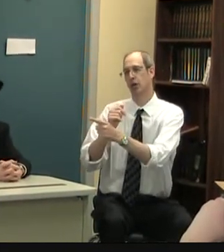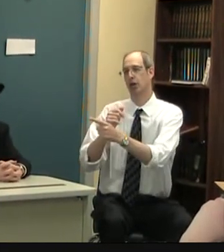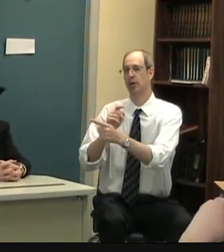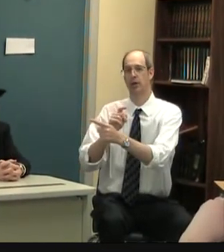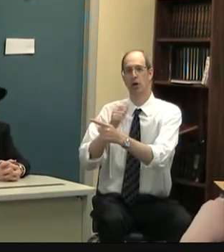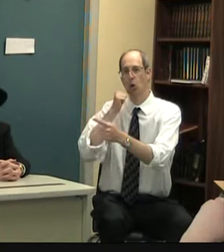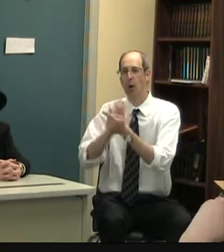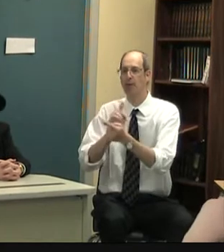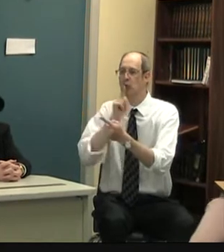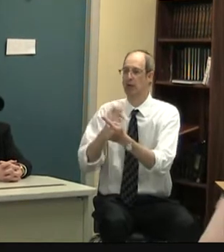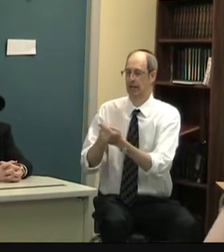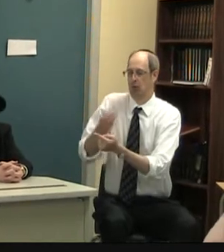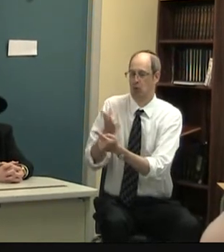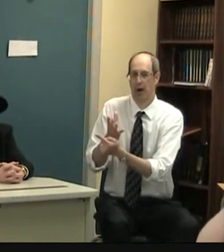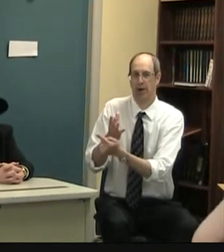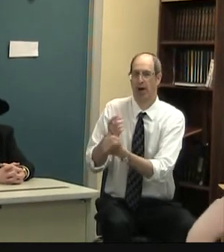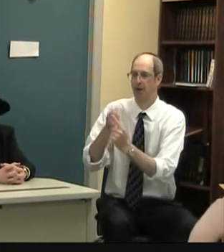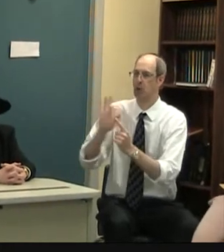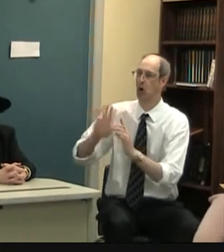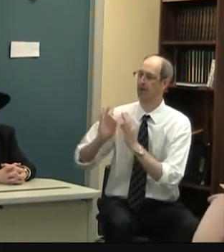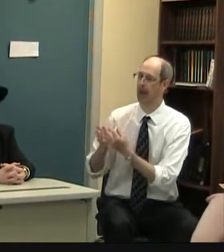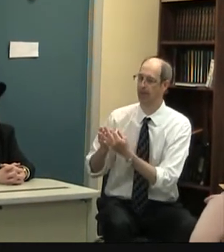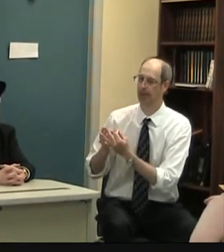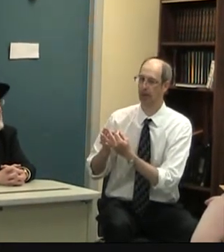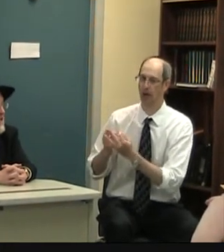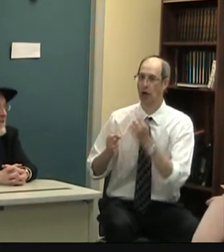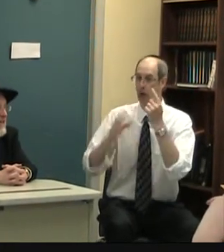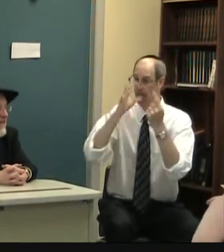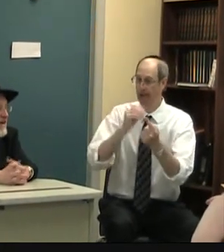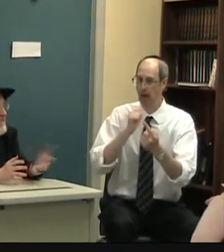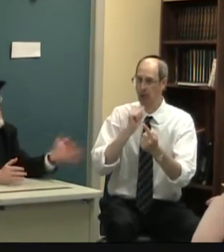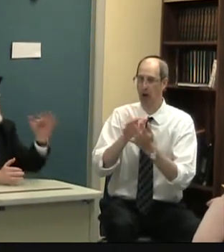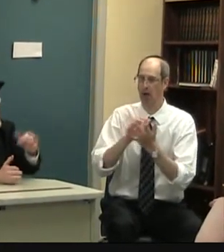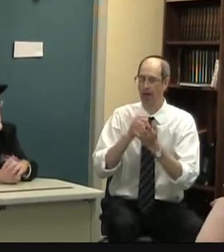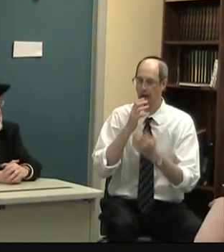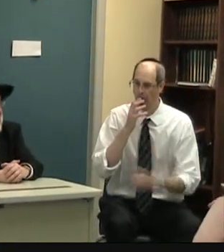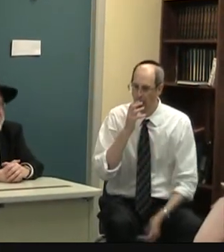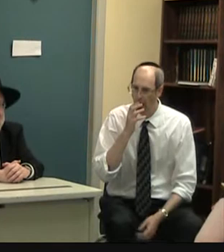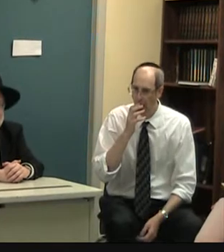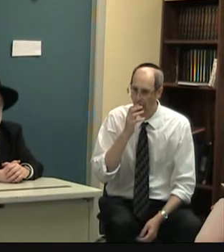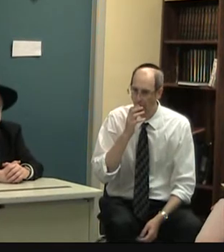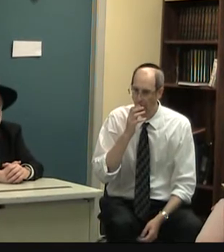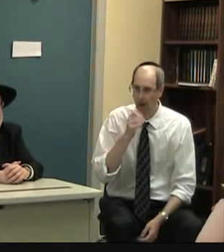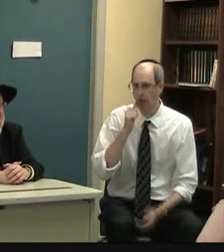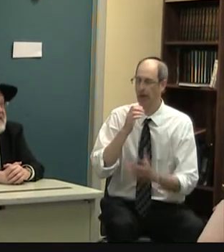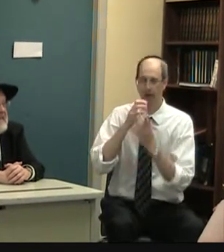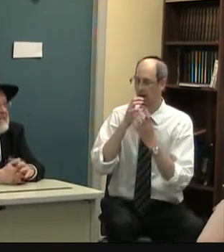suddenly disgusted is black laughing anymore and certainly the kabir for sure isn't laughing anymore and he says